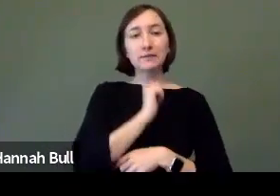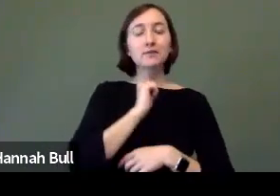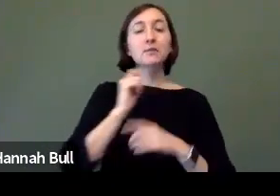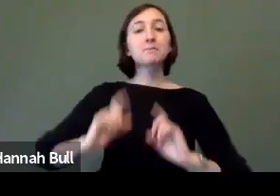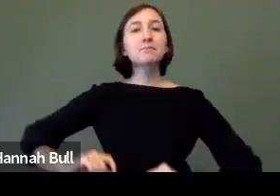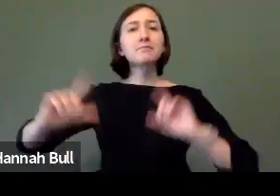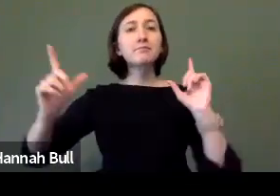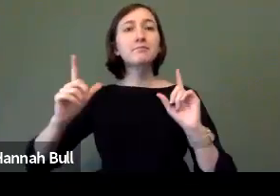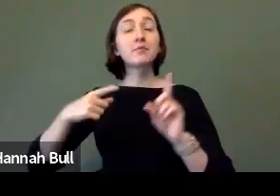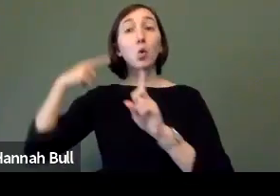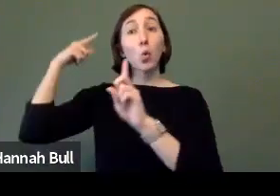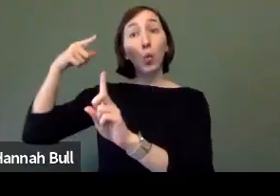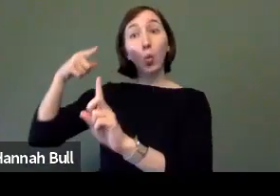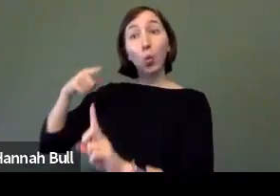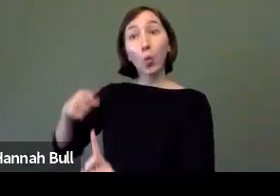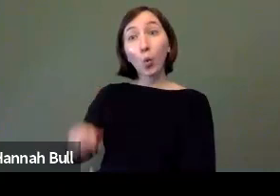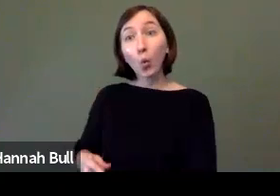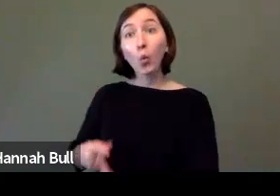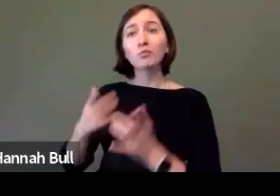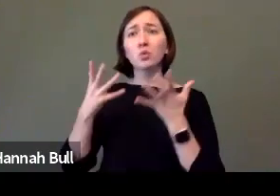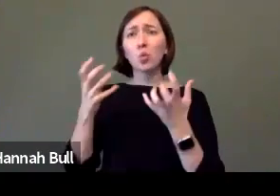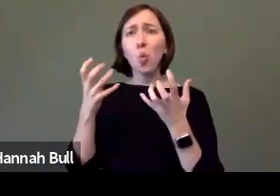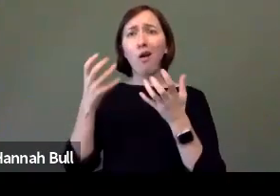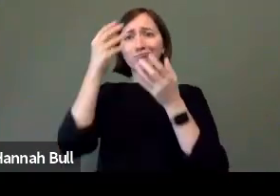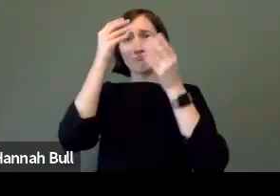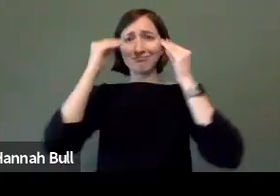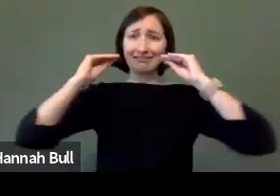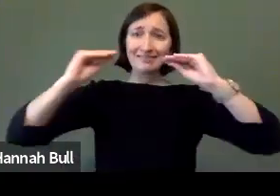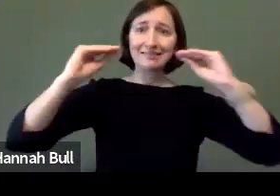What we want you to get from this